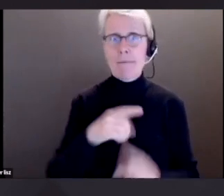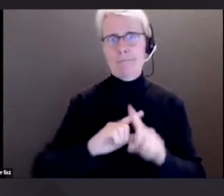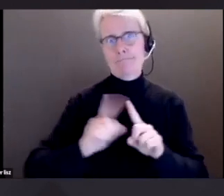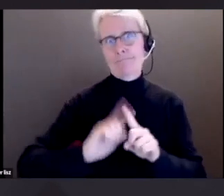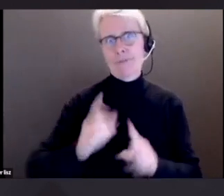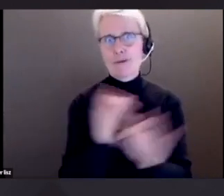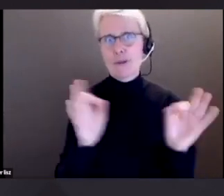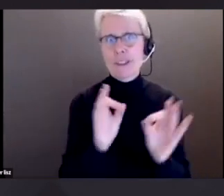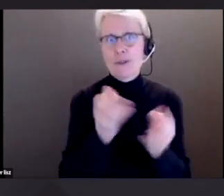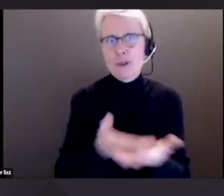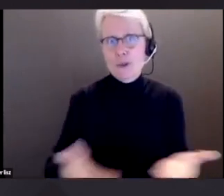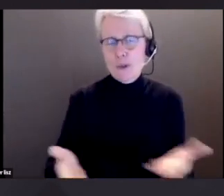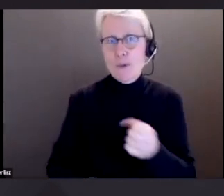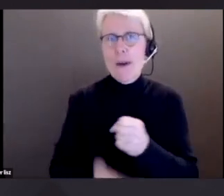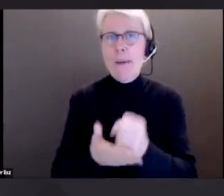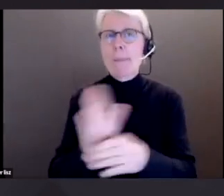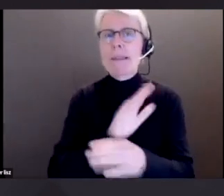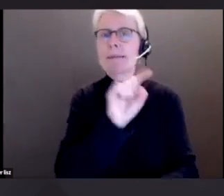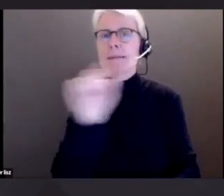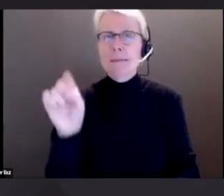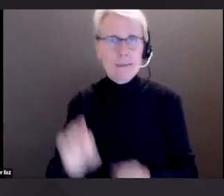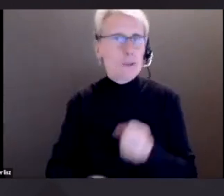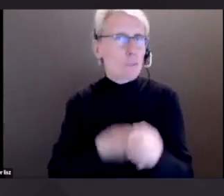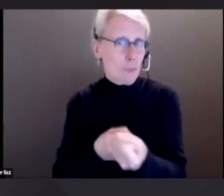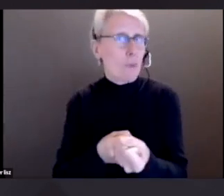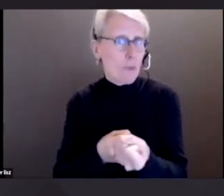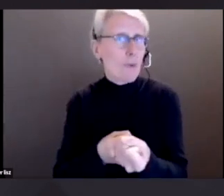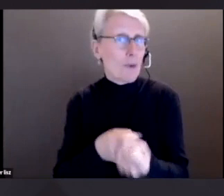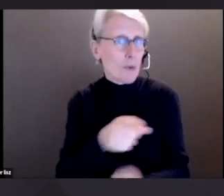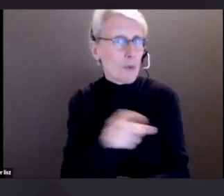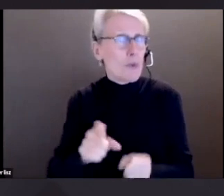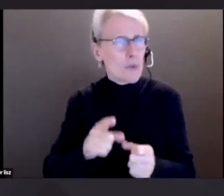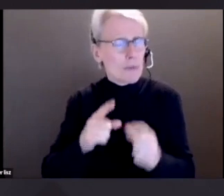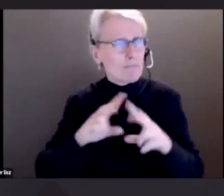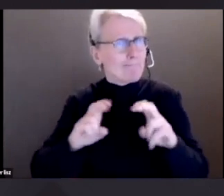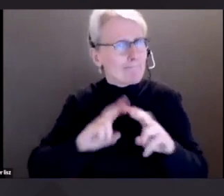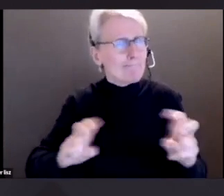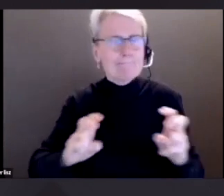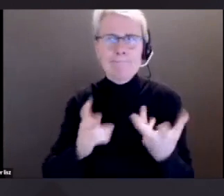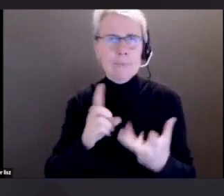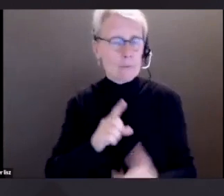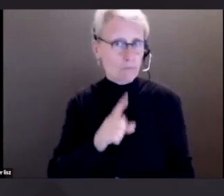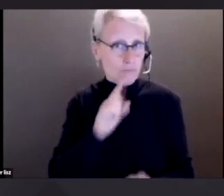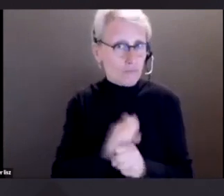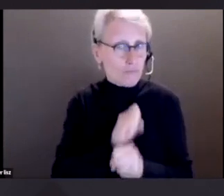to continue exploring your organization's commitment and strategy around diversity and inclusion.